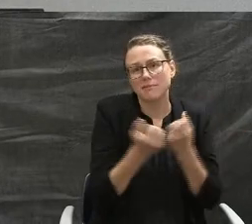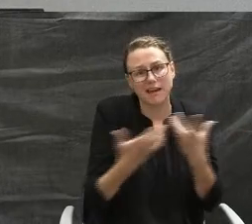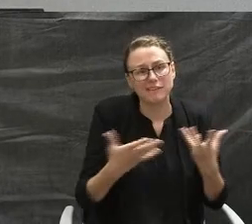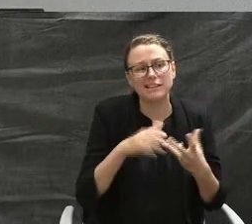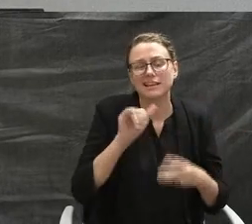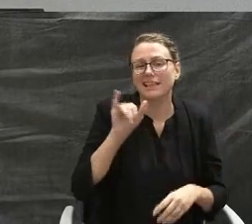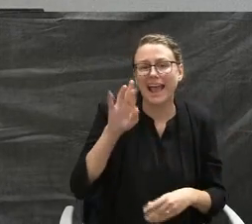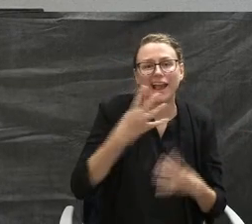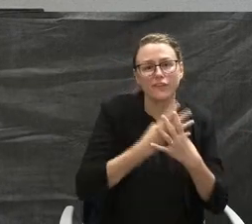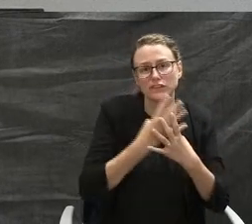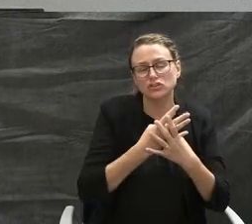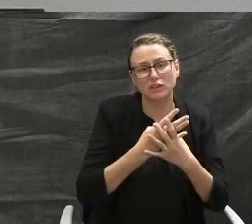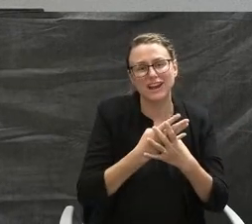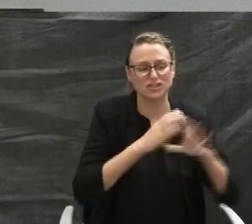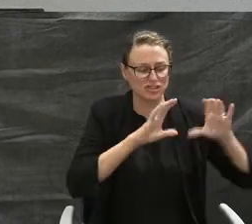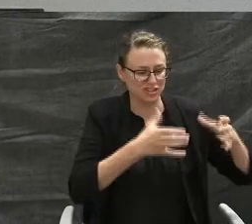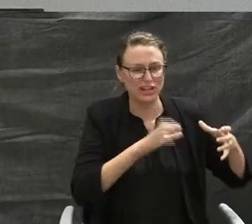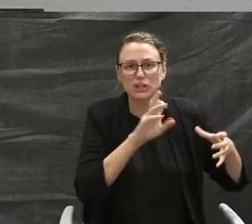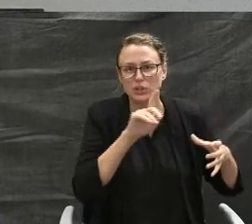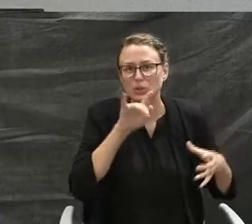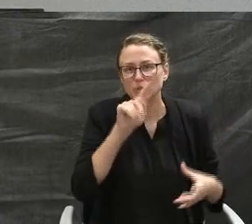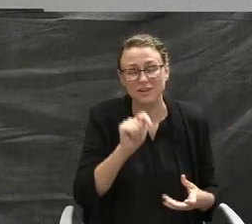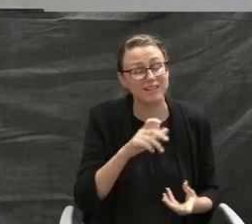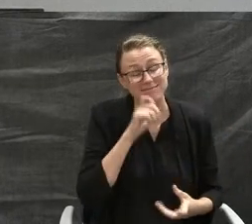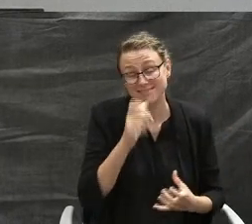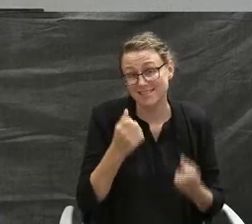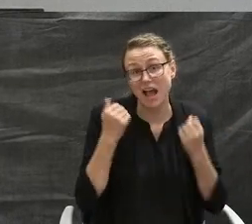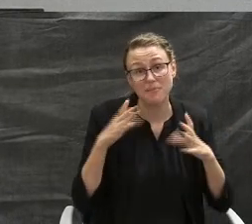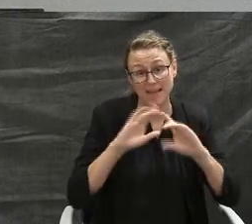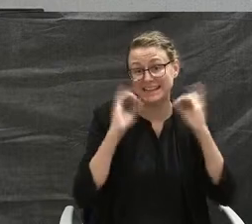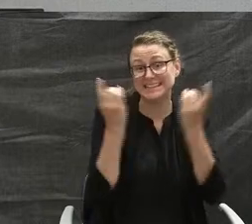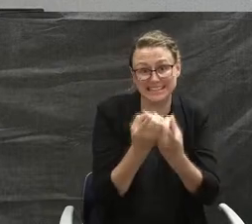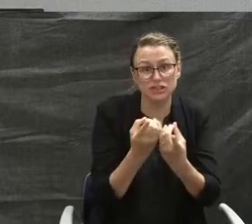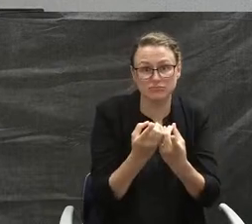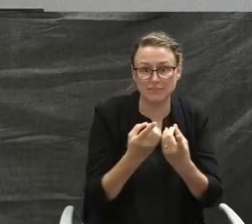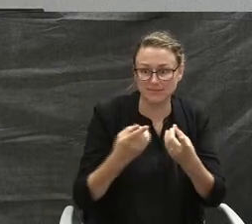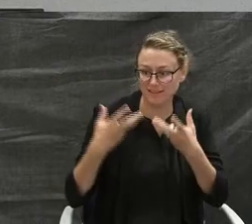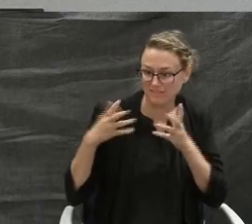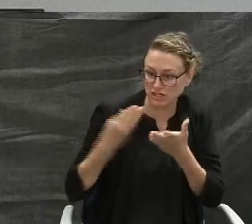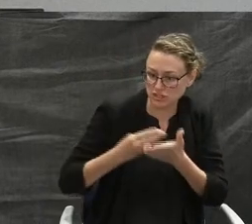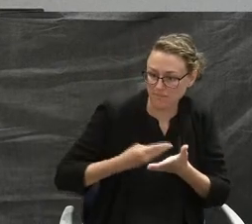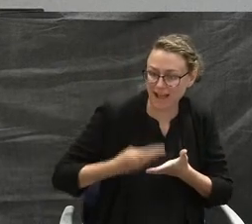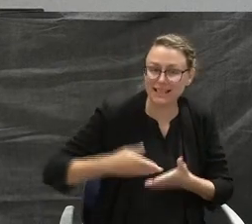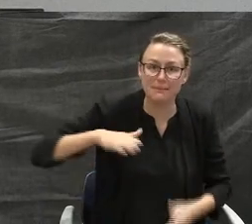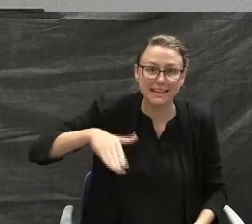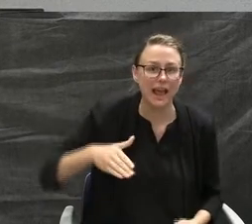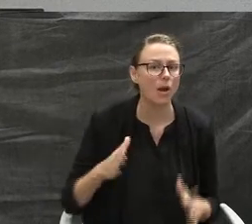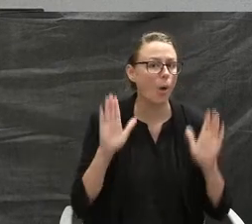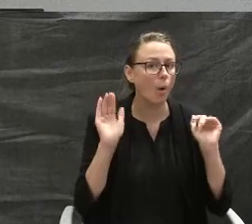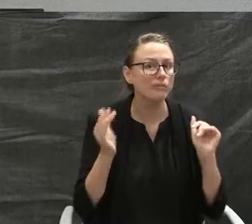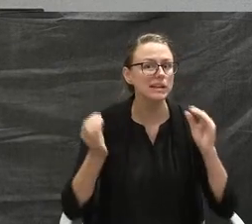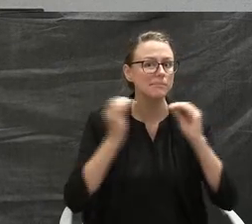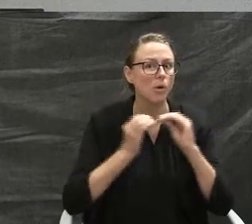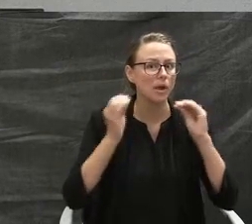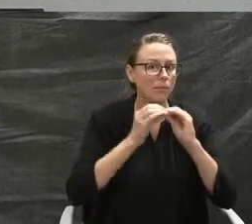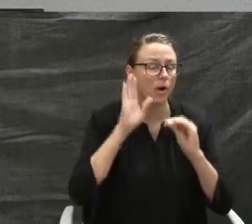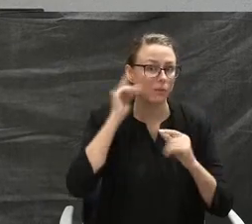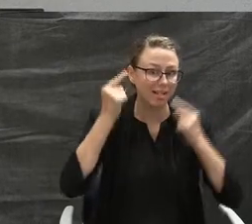incredible and not very many districts have been buying them yet. Hopefully more will consider it, but we've got.